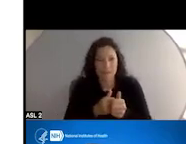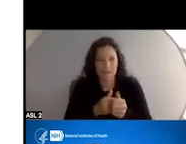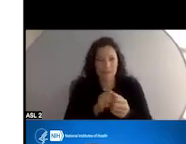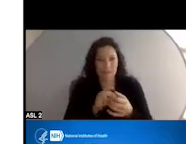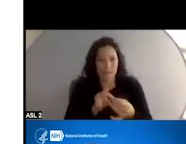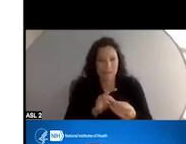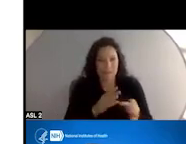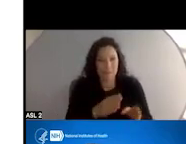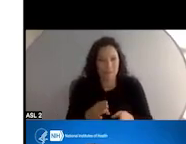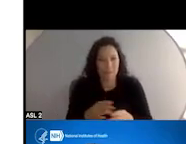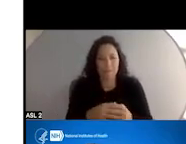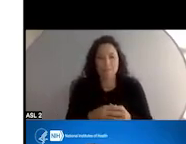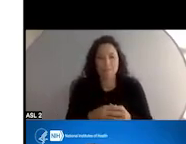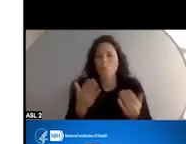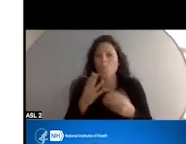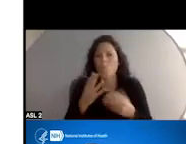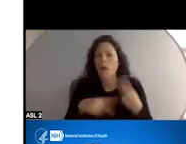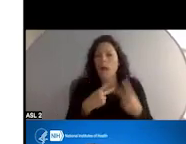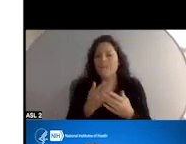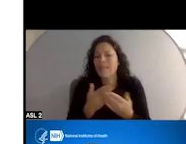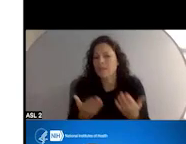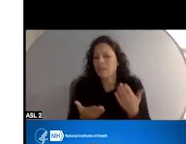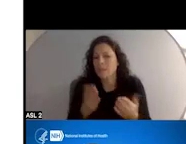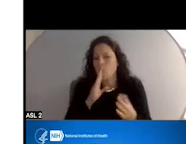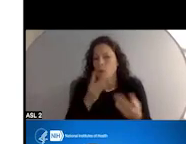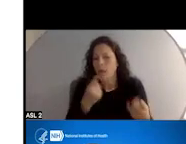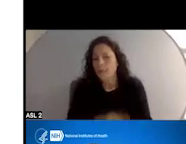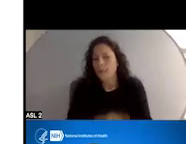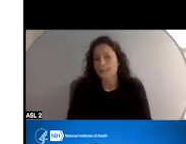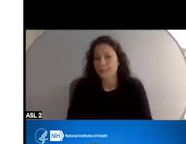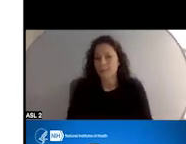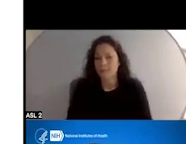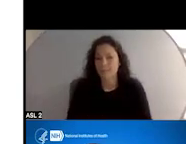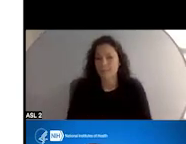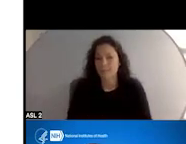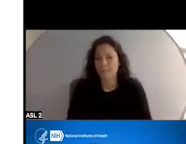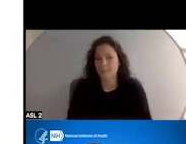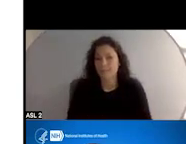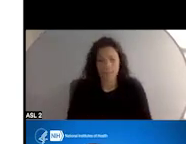What kind of things might happen? I guess, Julia, do you want to speak to this one?